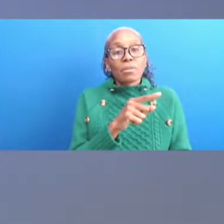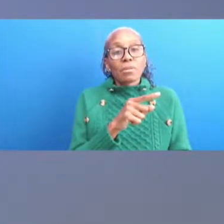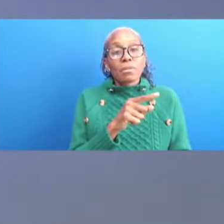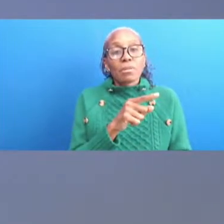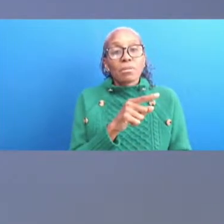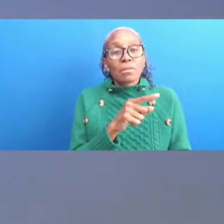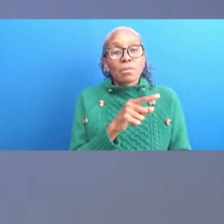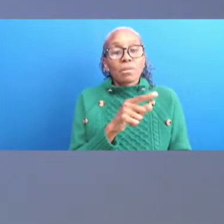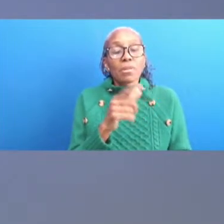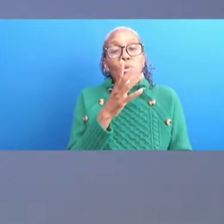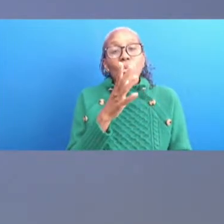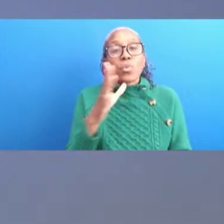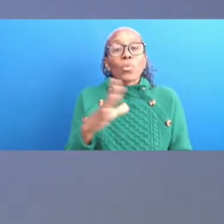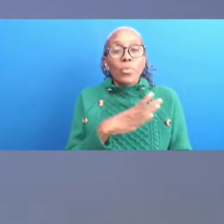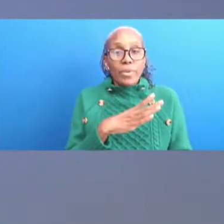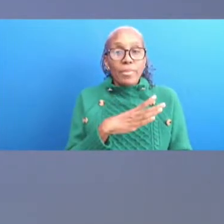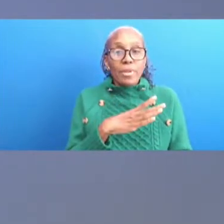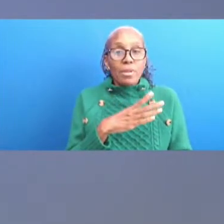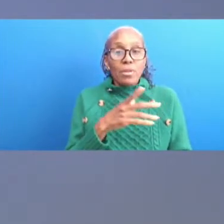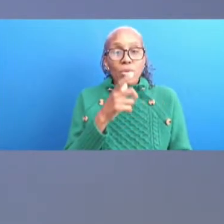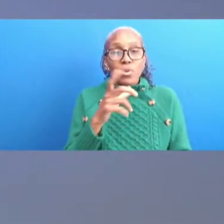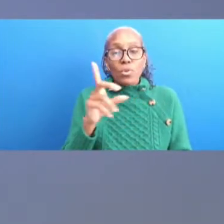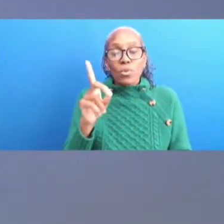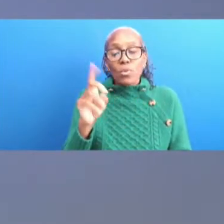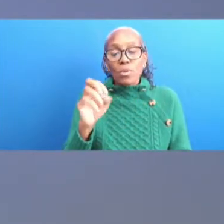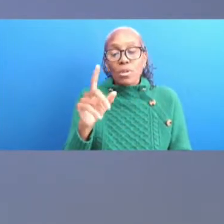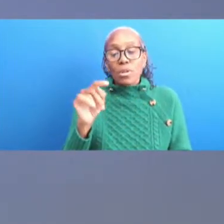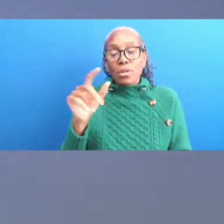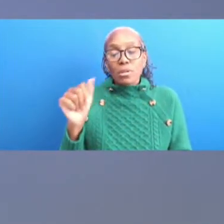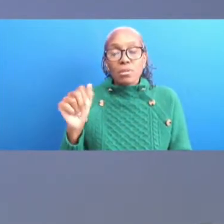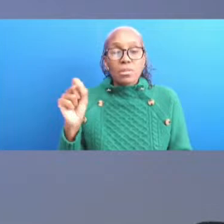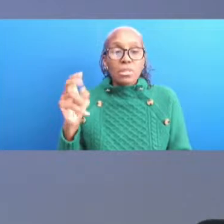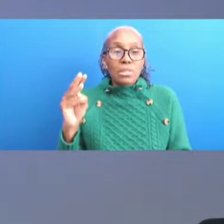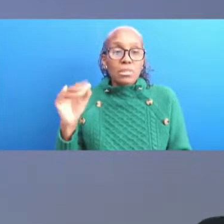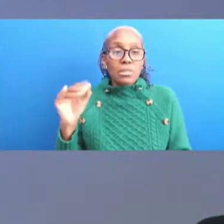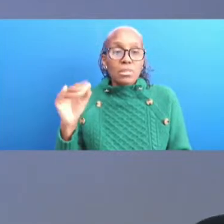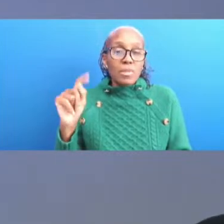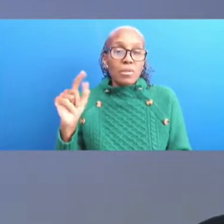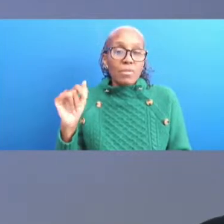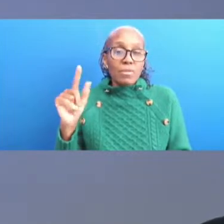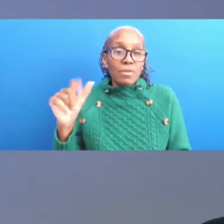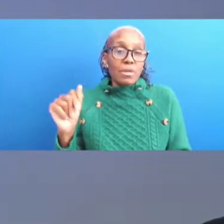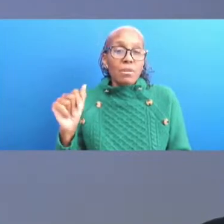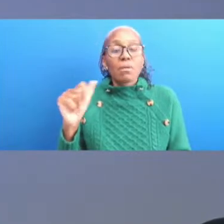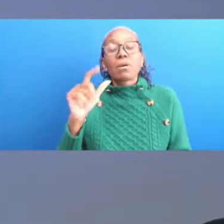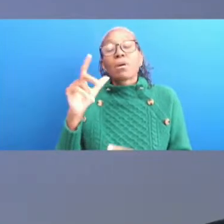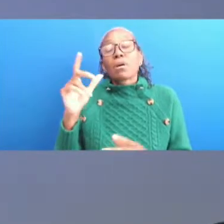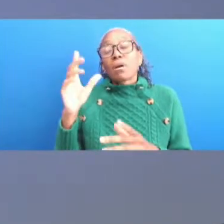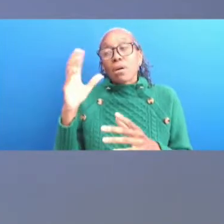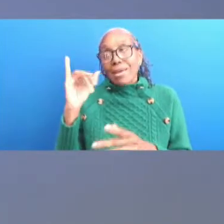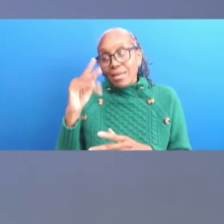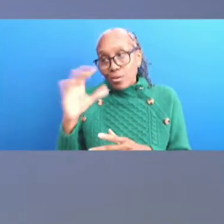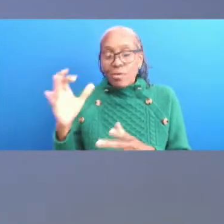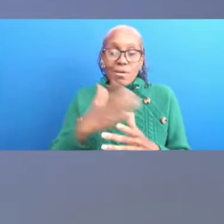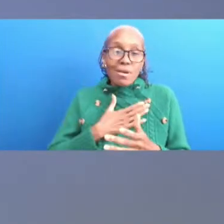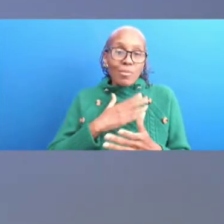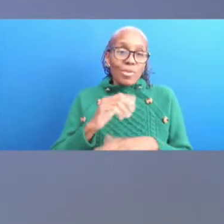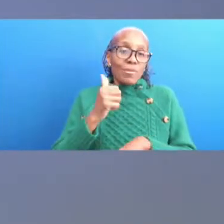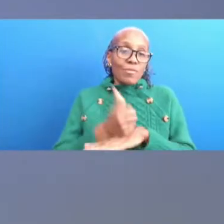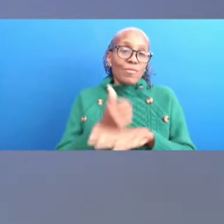A SPECIAL SHOUT OUT TODAY TO